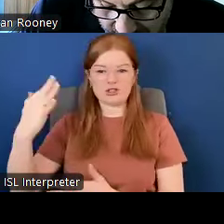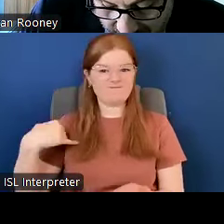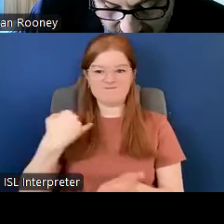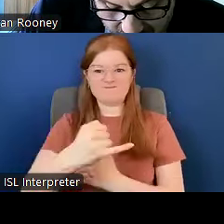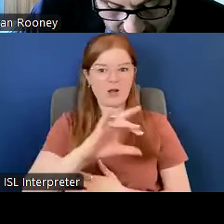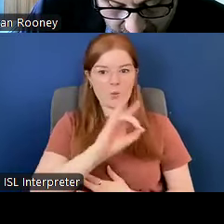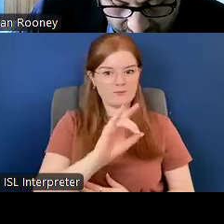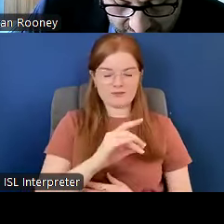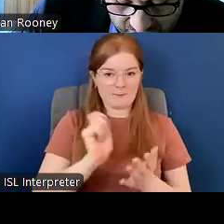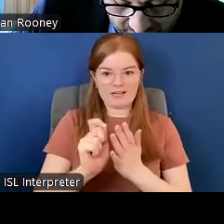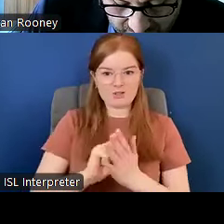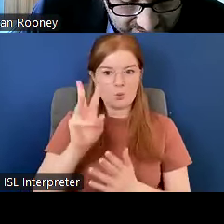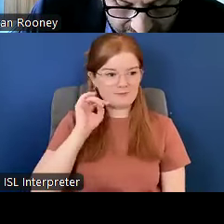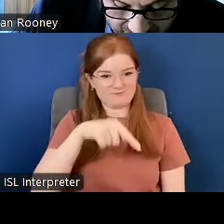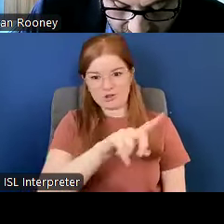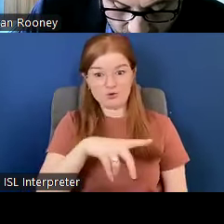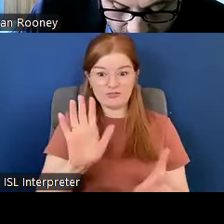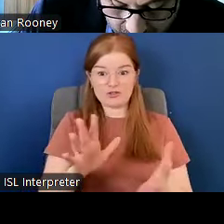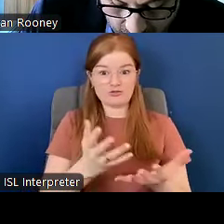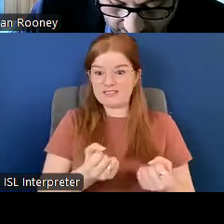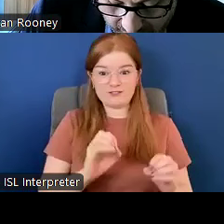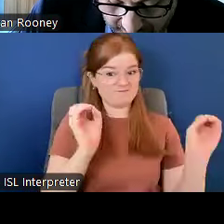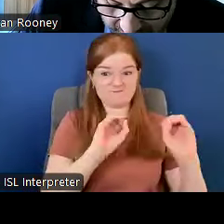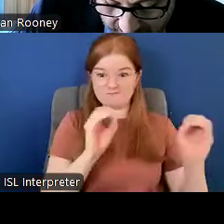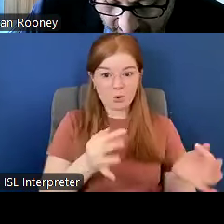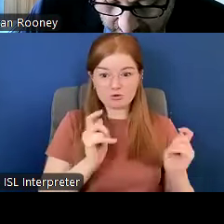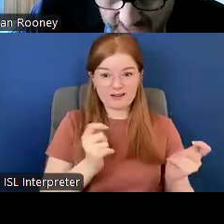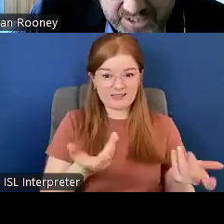application on the grounds that she had received no formal training merely